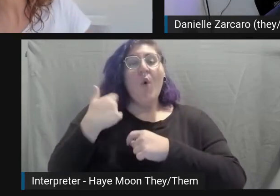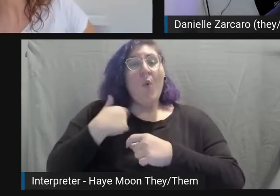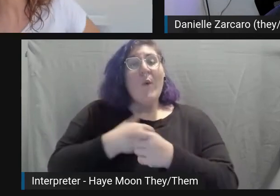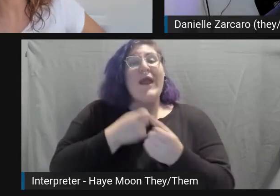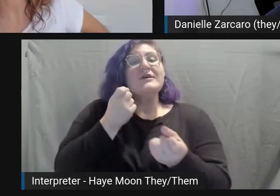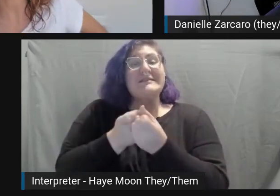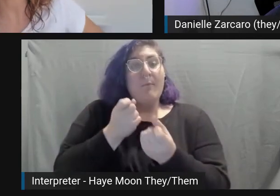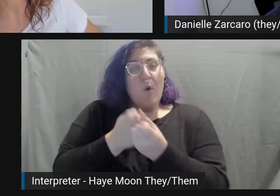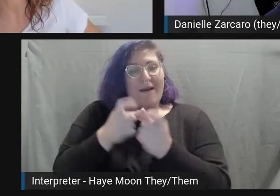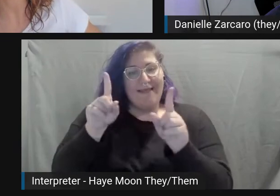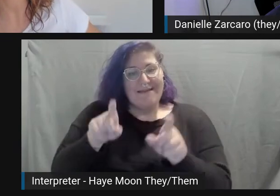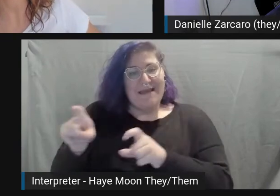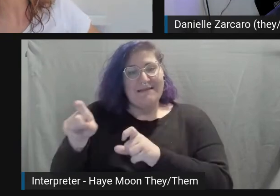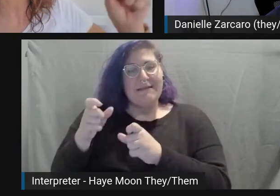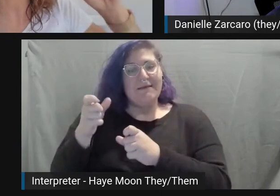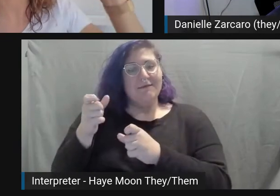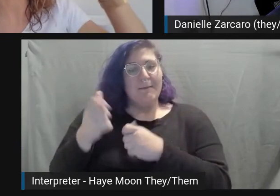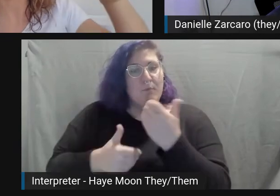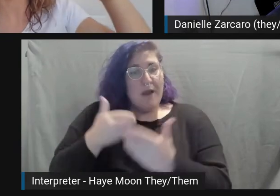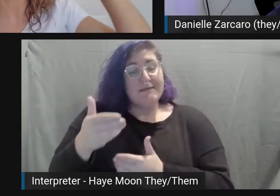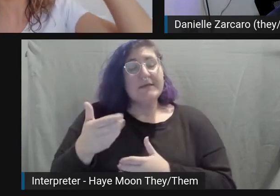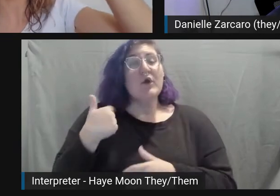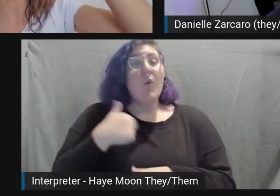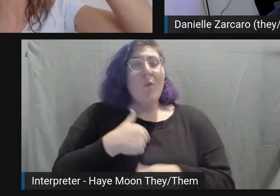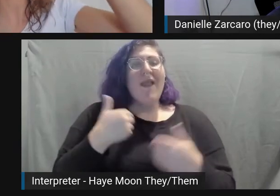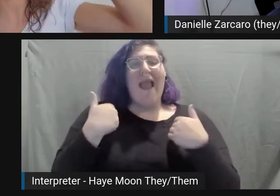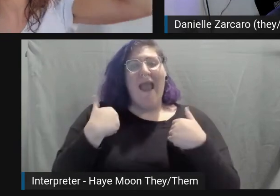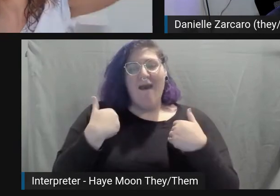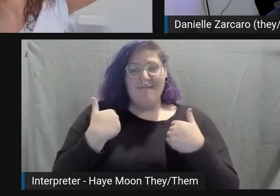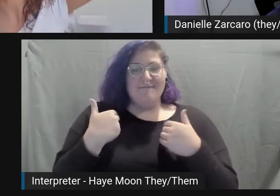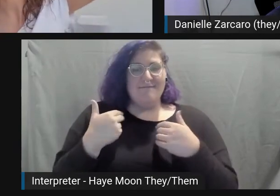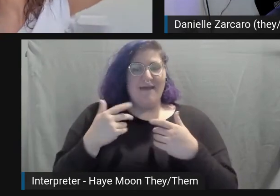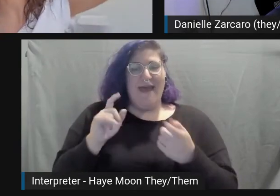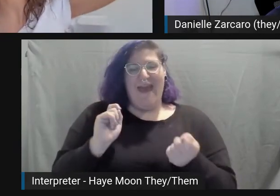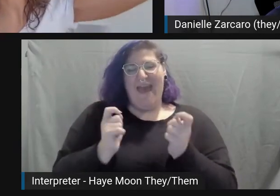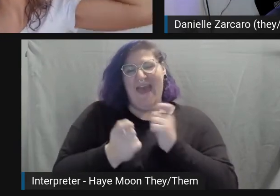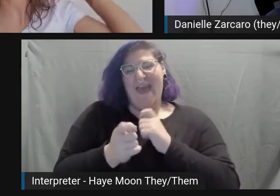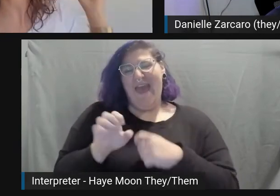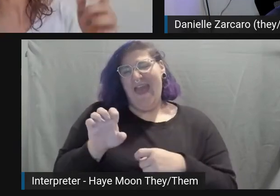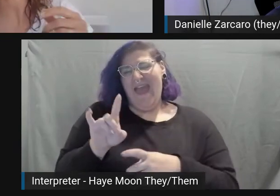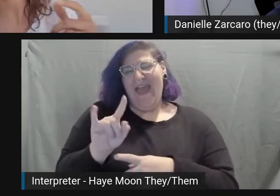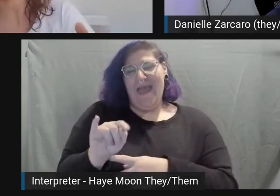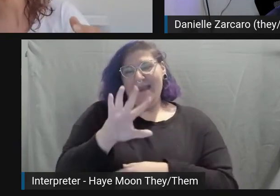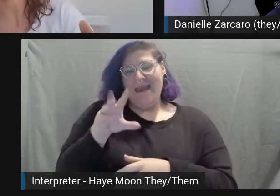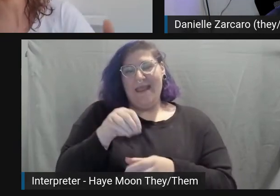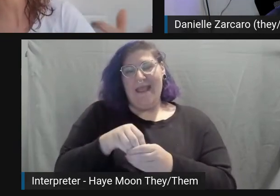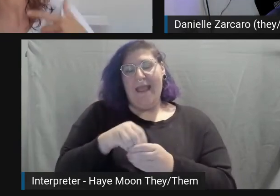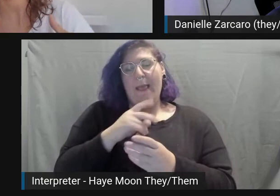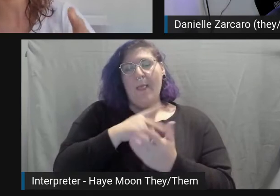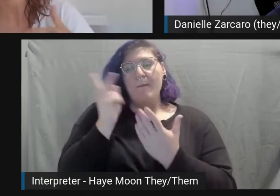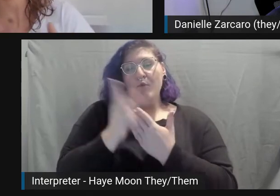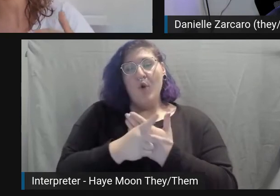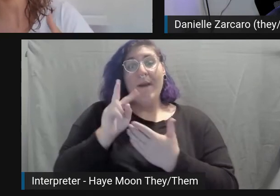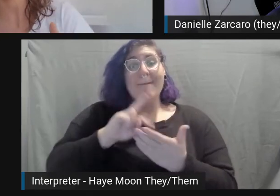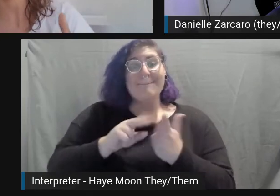We do have an element of editing within the platform so that if you're running manual tests, you could add those tests